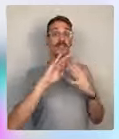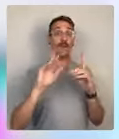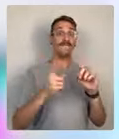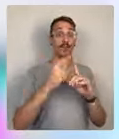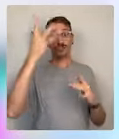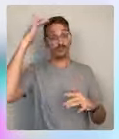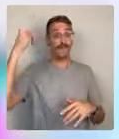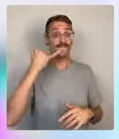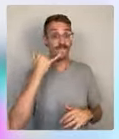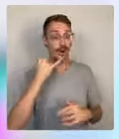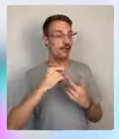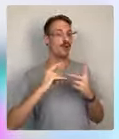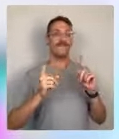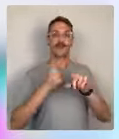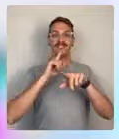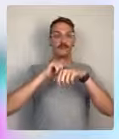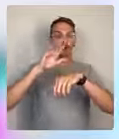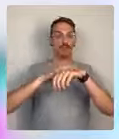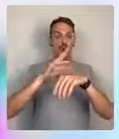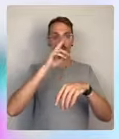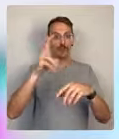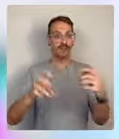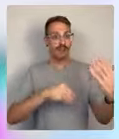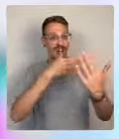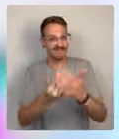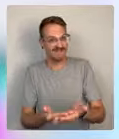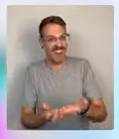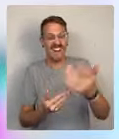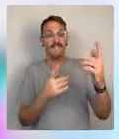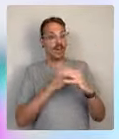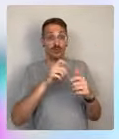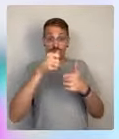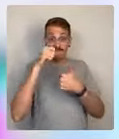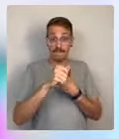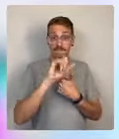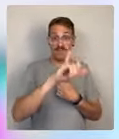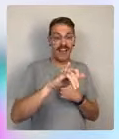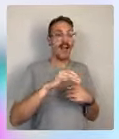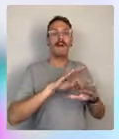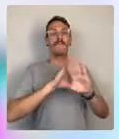whether it be, I don't know, your first smartphone or the first time you called an Uber, whatever it may be,